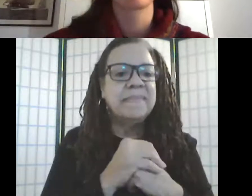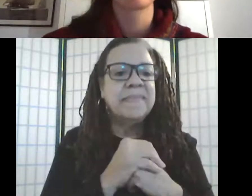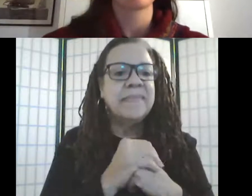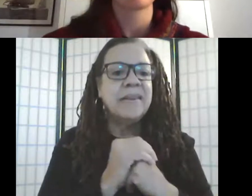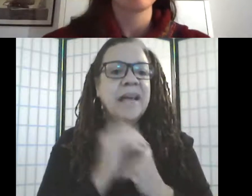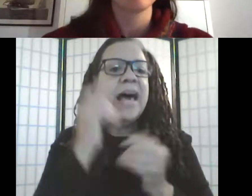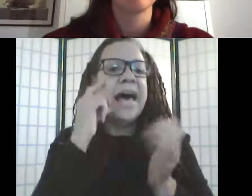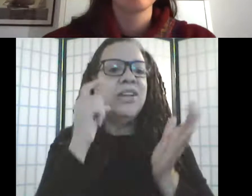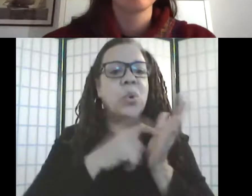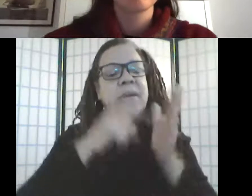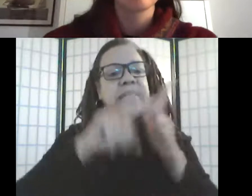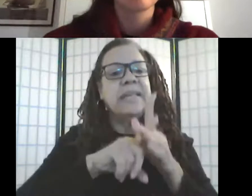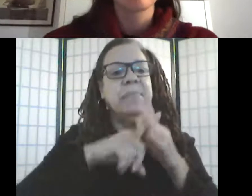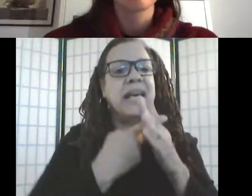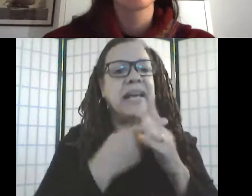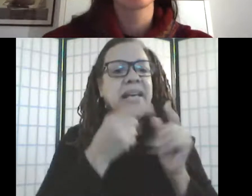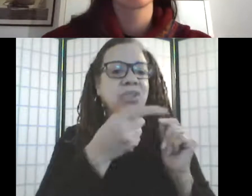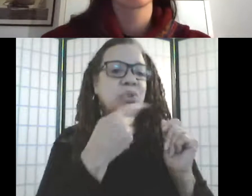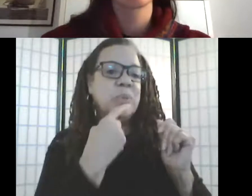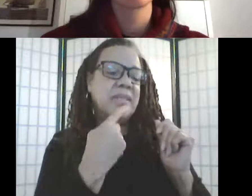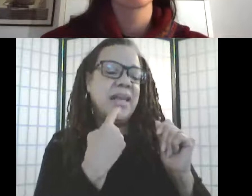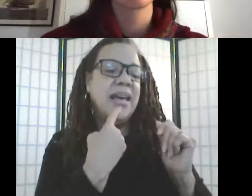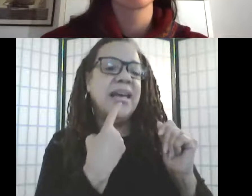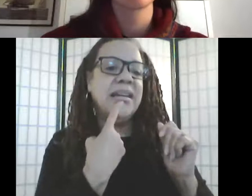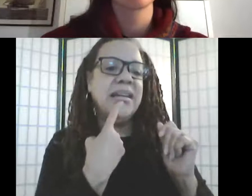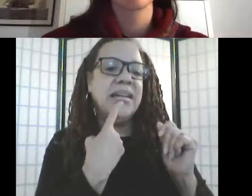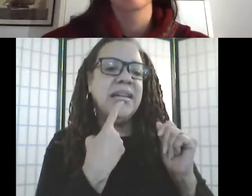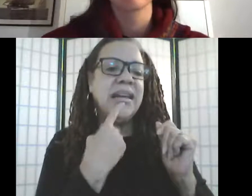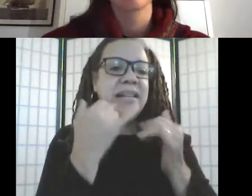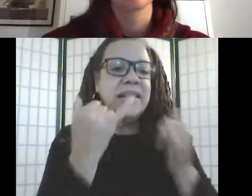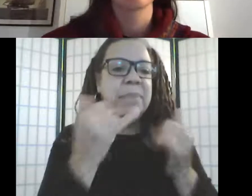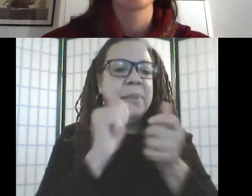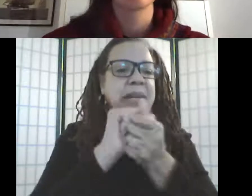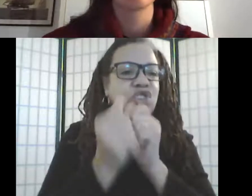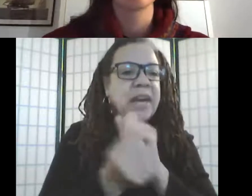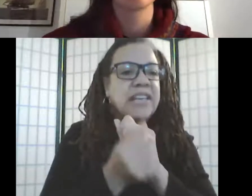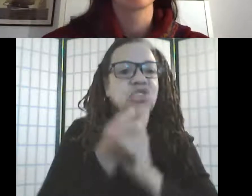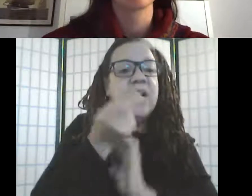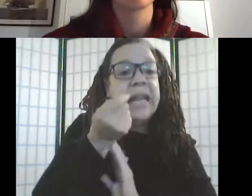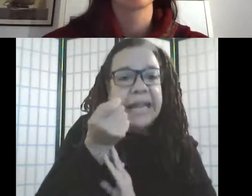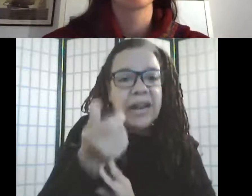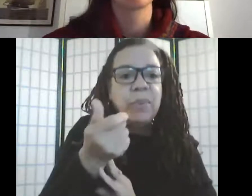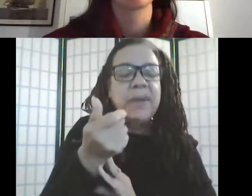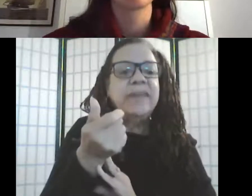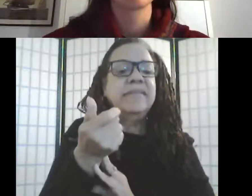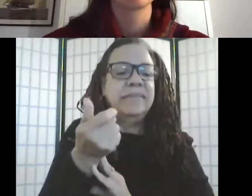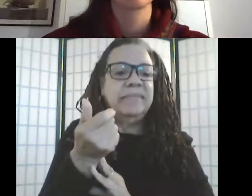beginning um, you said that uh Freeman probably changed just a little bit, until you kind of set on um, you know, the